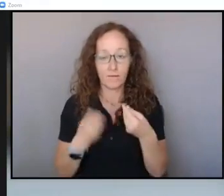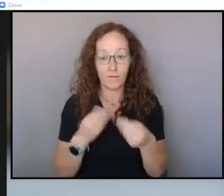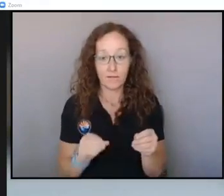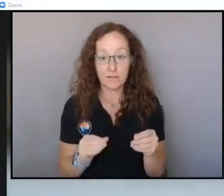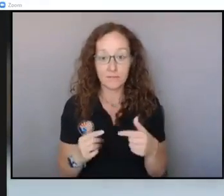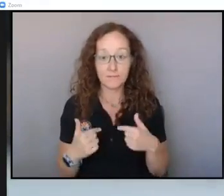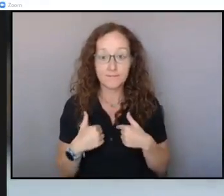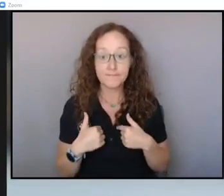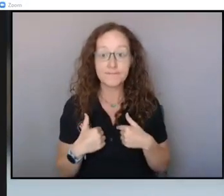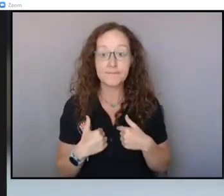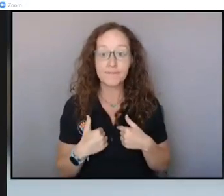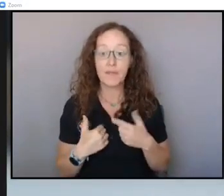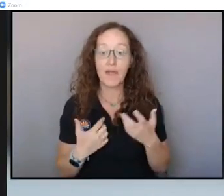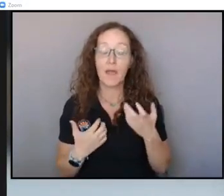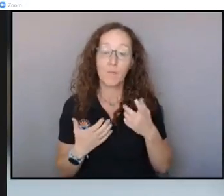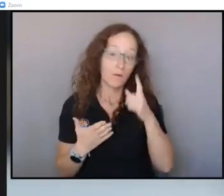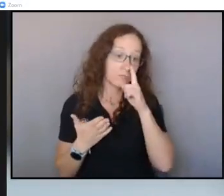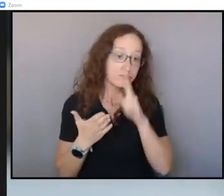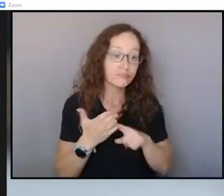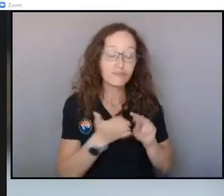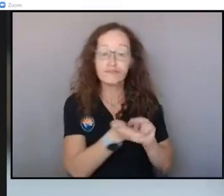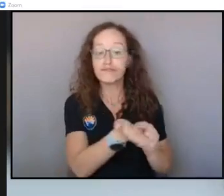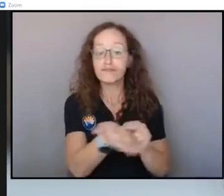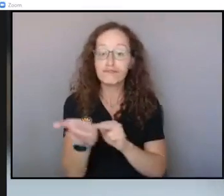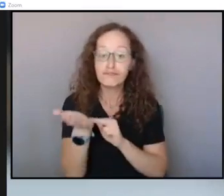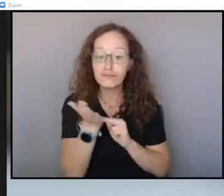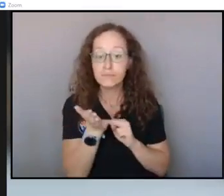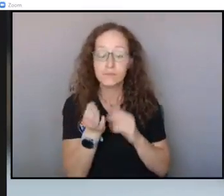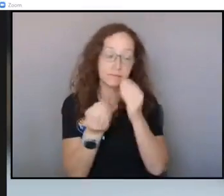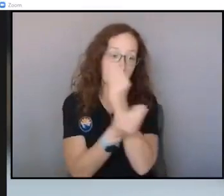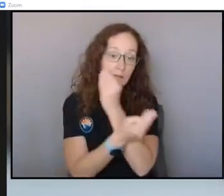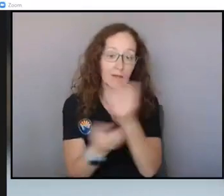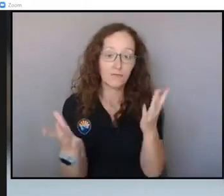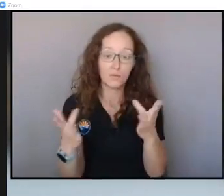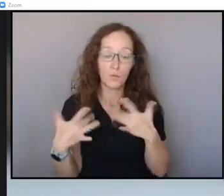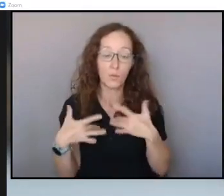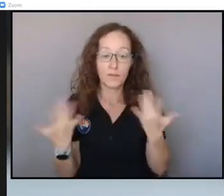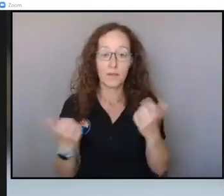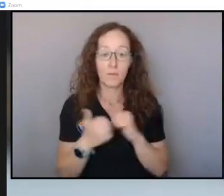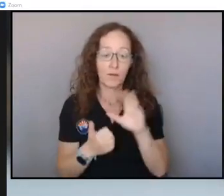AS YOU ALL HAVE PROBABLY SEEN ON OUR FACEBOOK PAGE WE